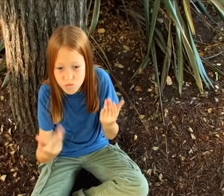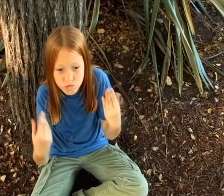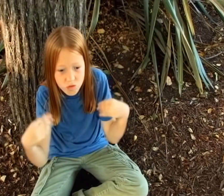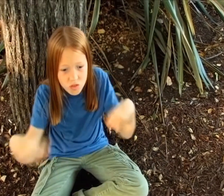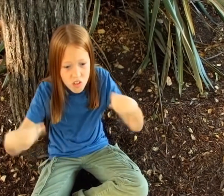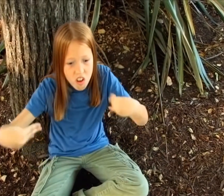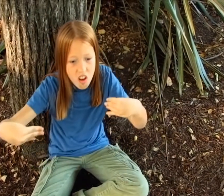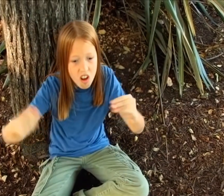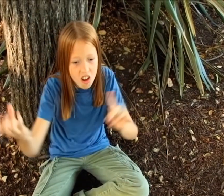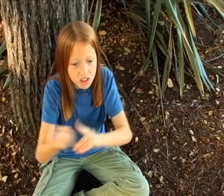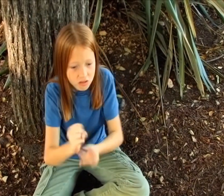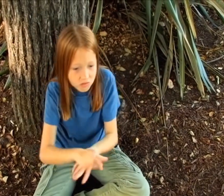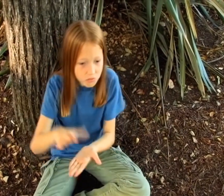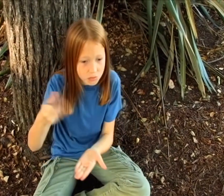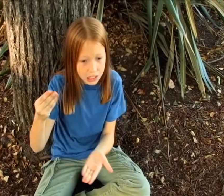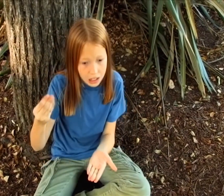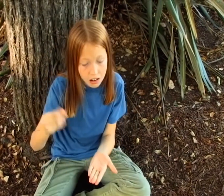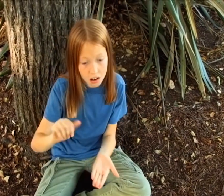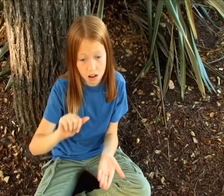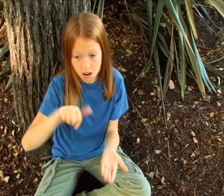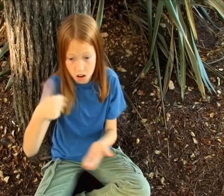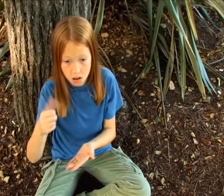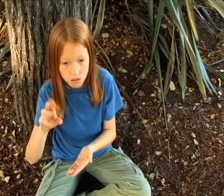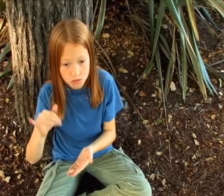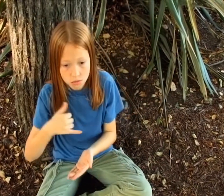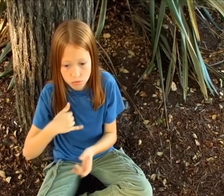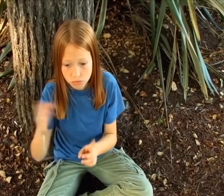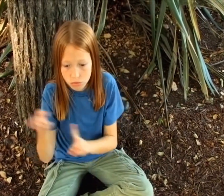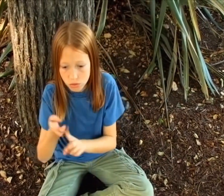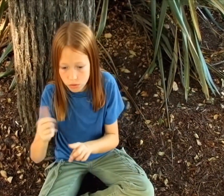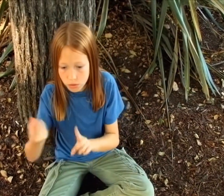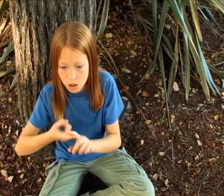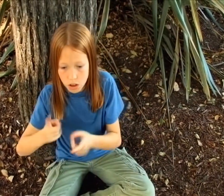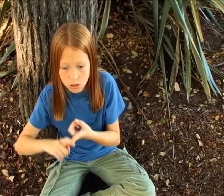LIKE TO BUY A SHIRT LIKE MINE OR SOMETHING LIKE THAT.